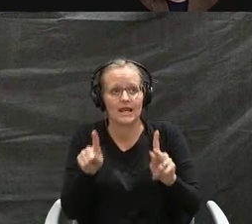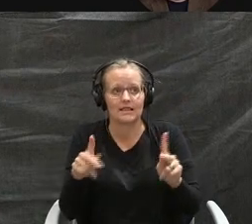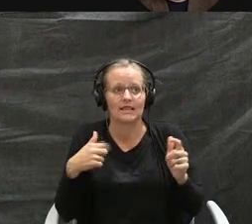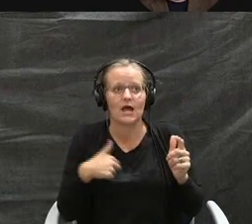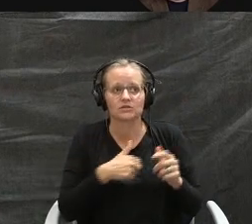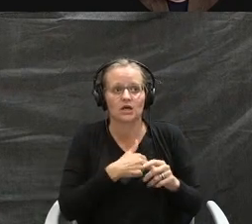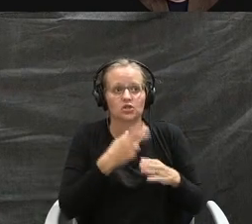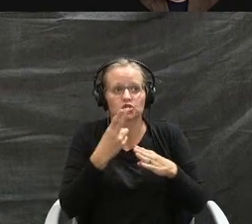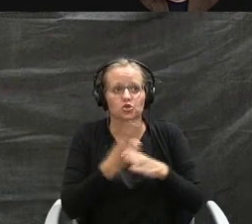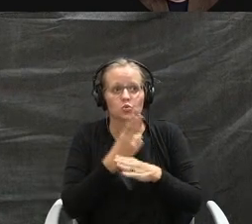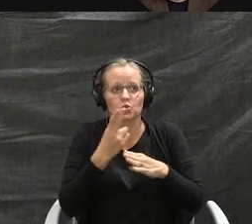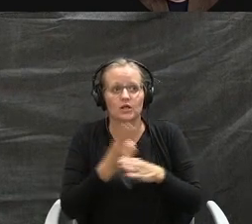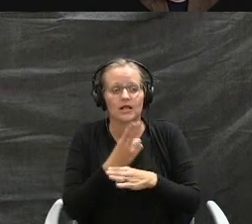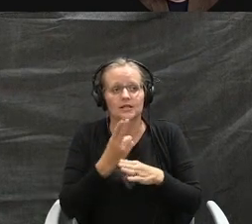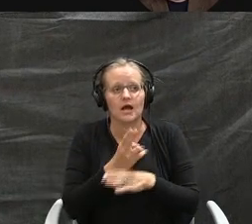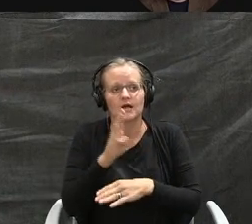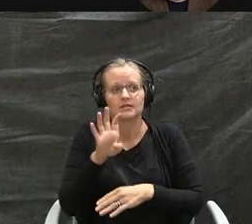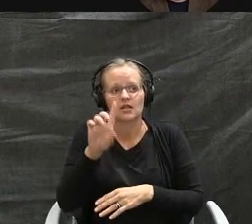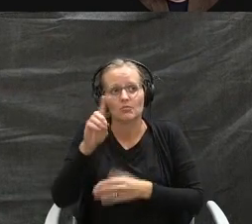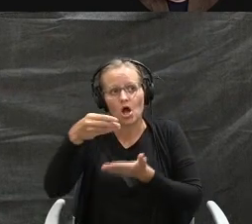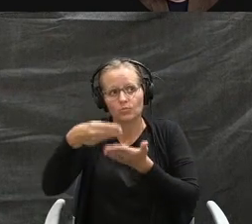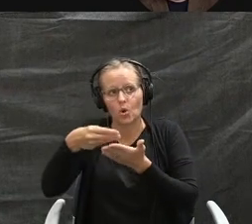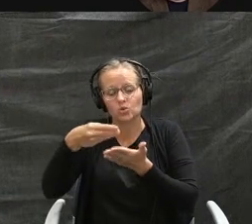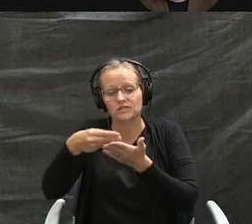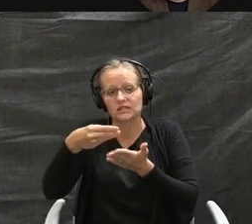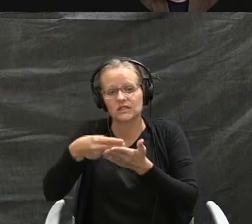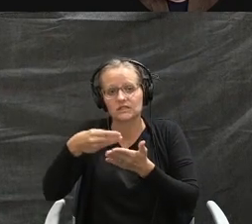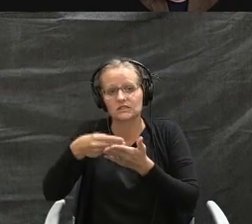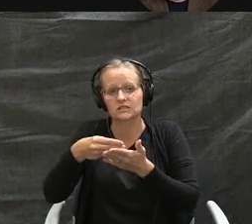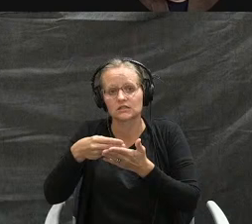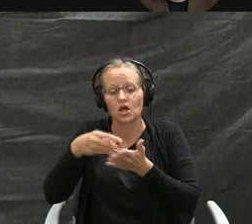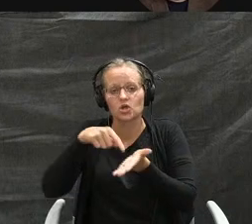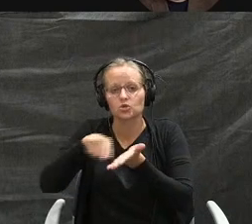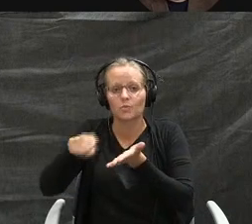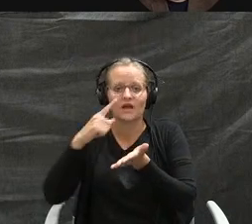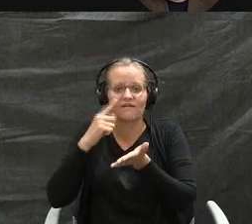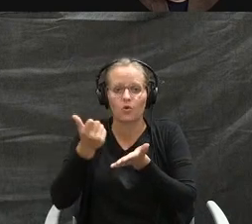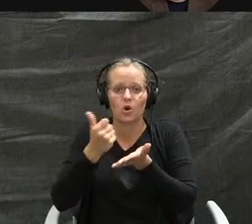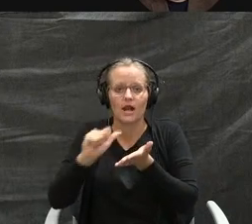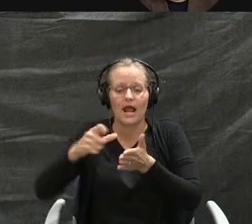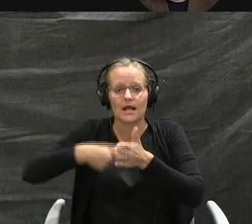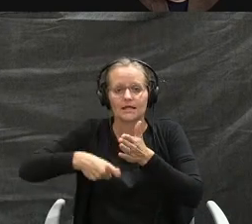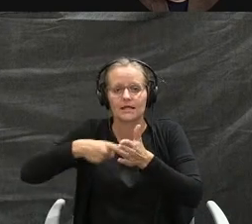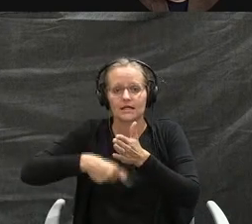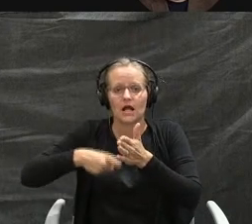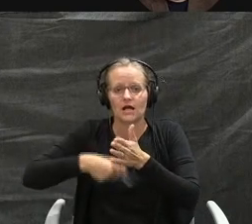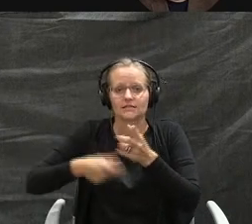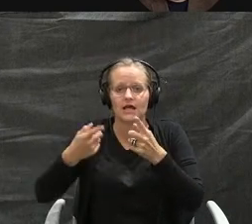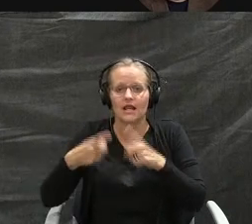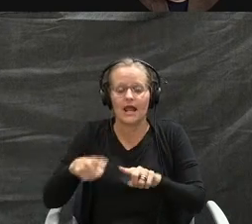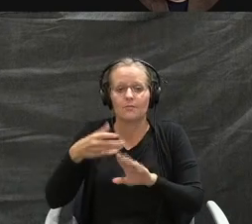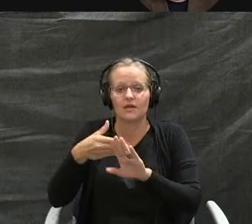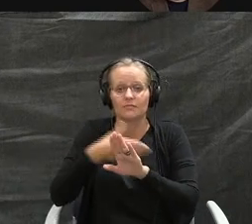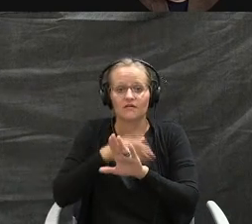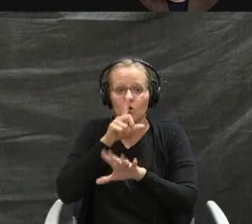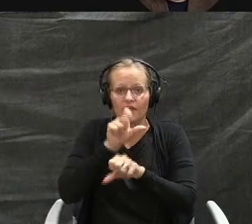proceeds to incur to pay for any of the costs that are incurred before the actual sale date and basically what that allows us to